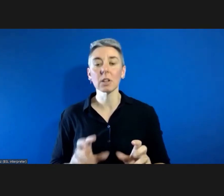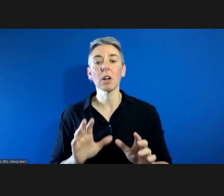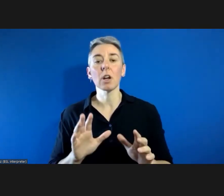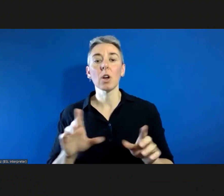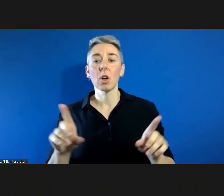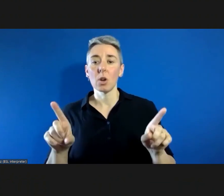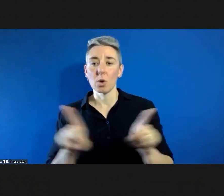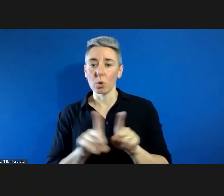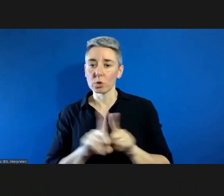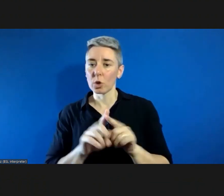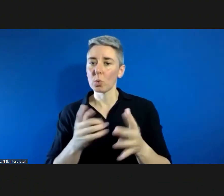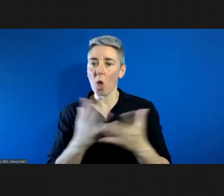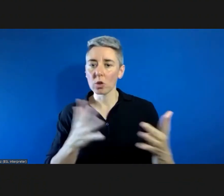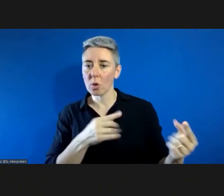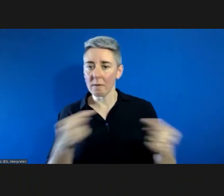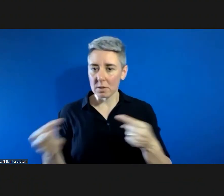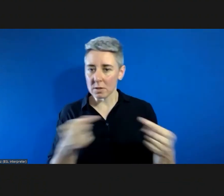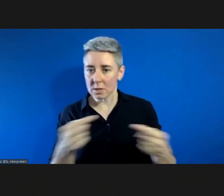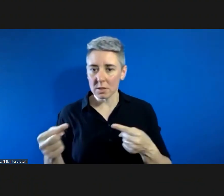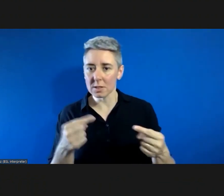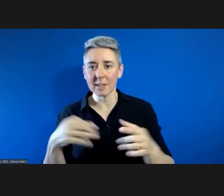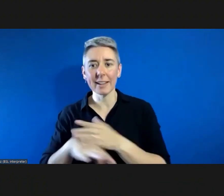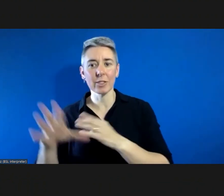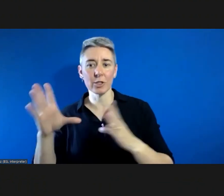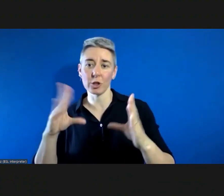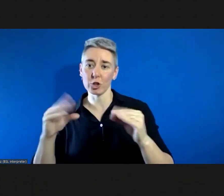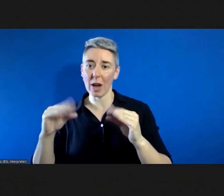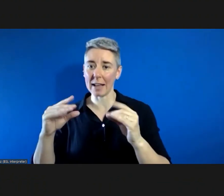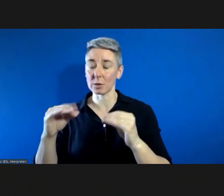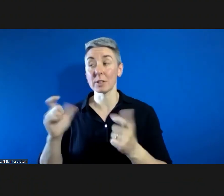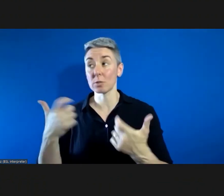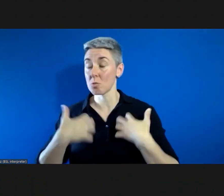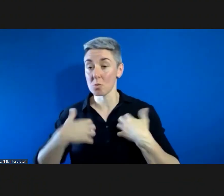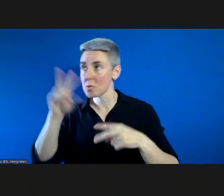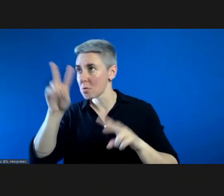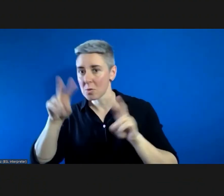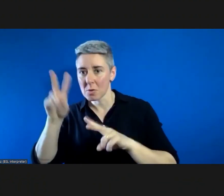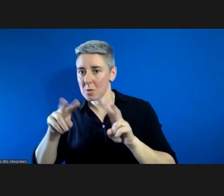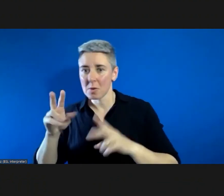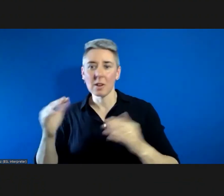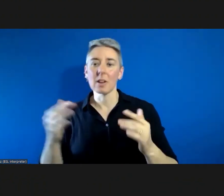been quite a lot of debate within the chat which is great. We're hoping to build on this theme